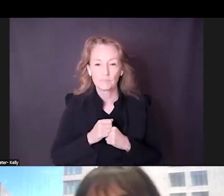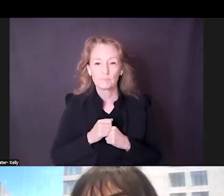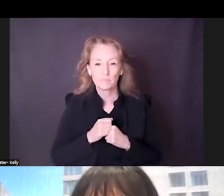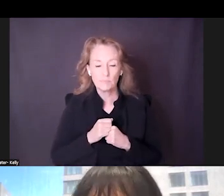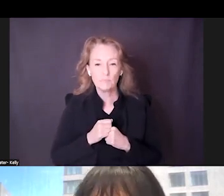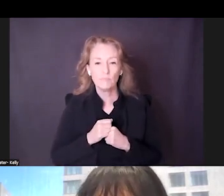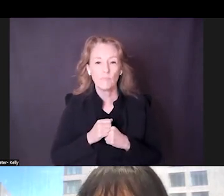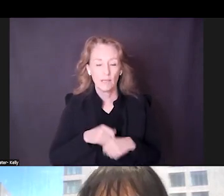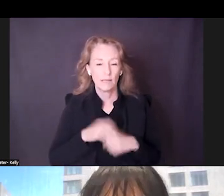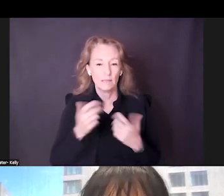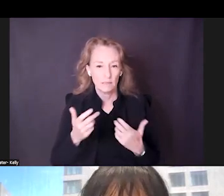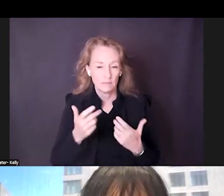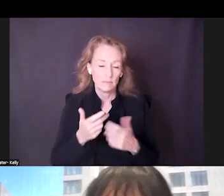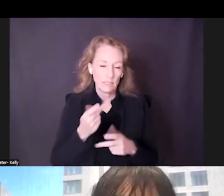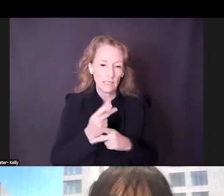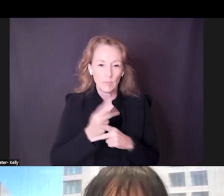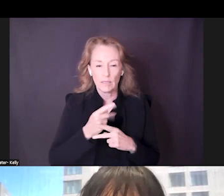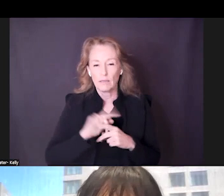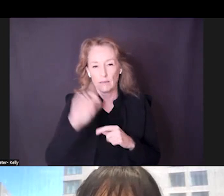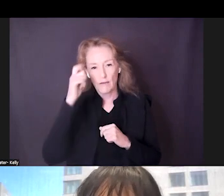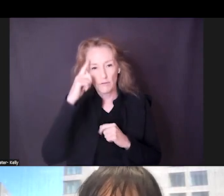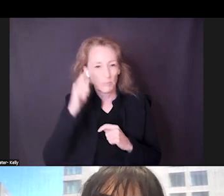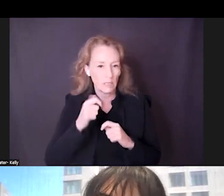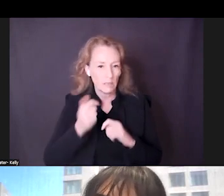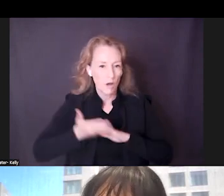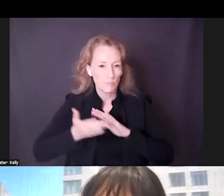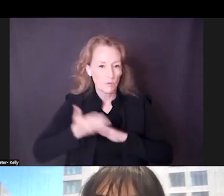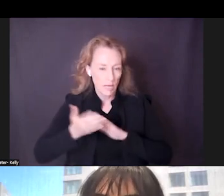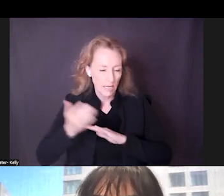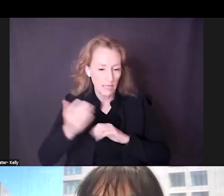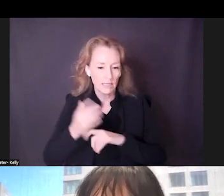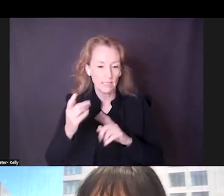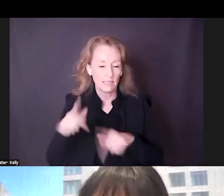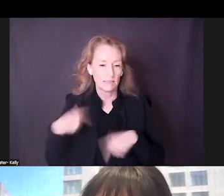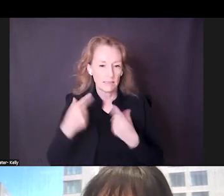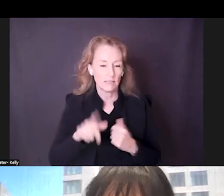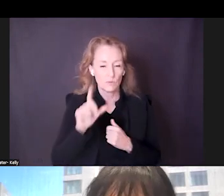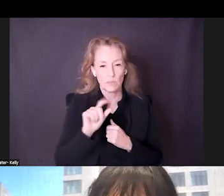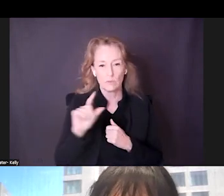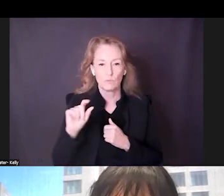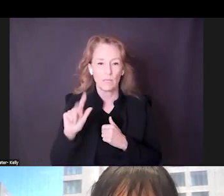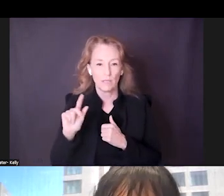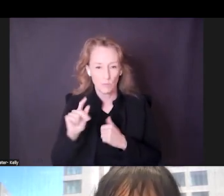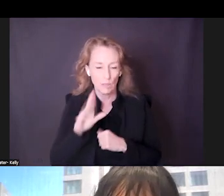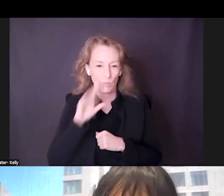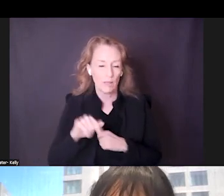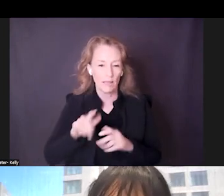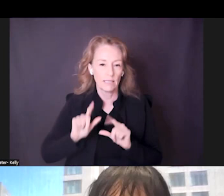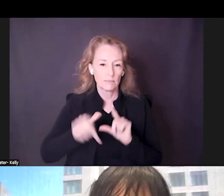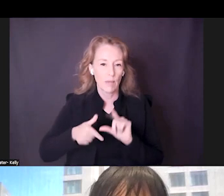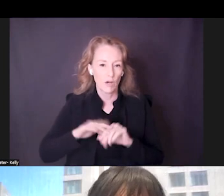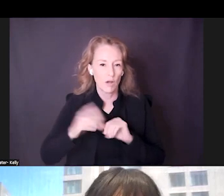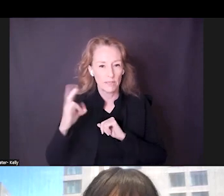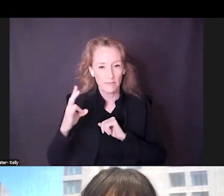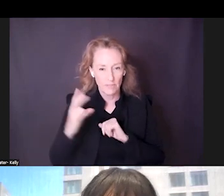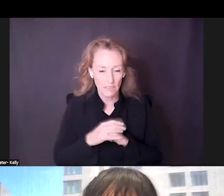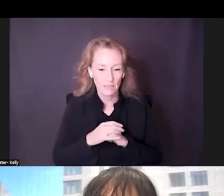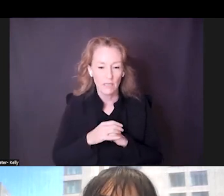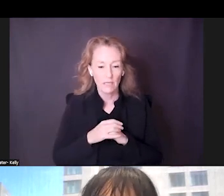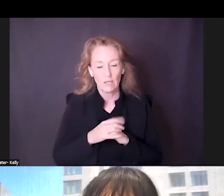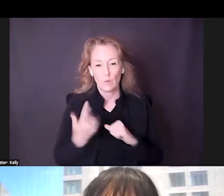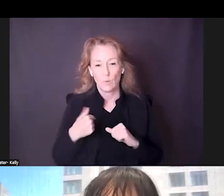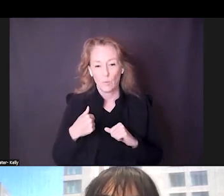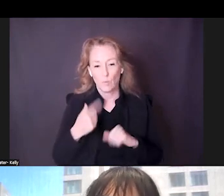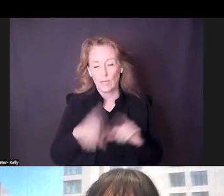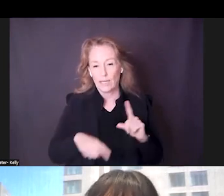IT OPERATING, BUT EXPIRING ON THE 17TH.